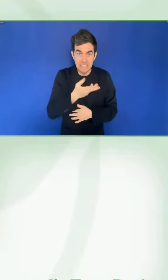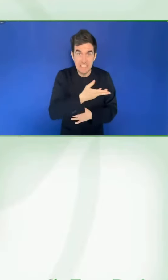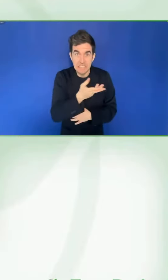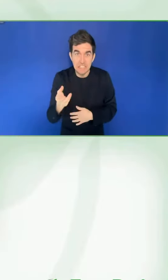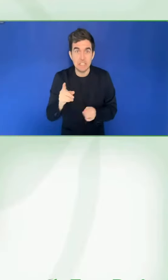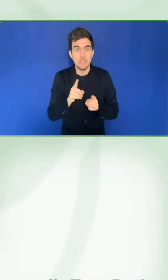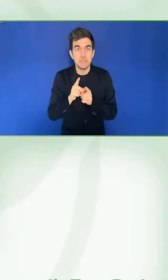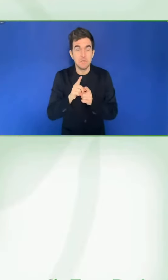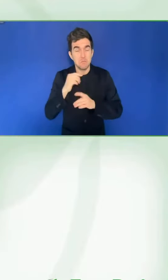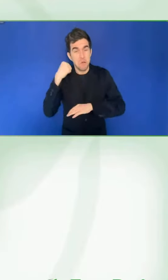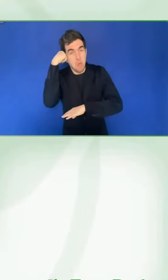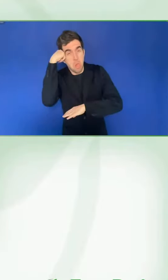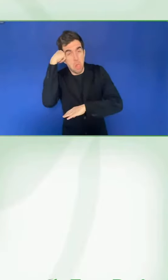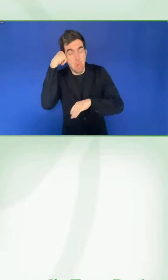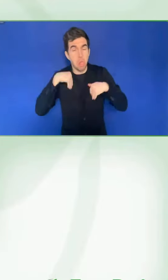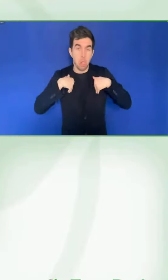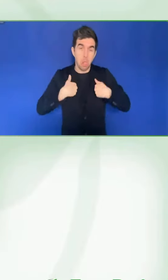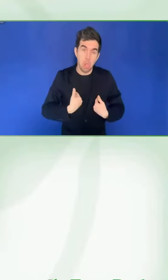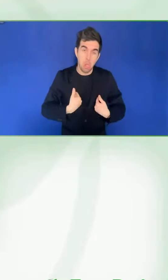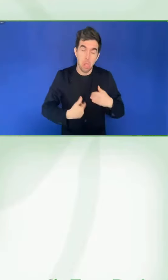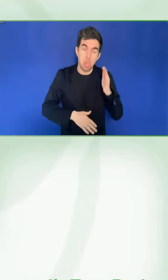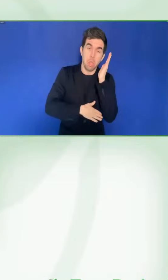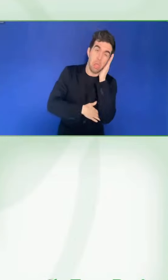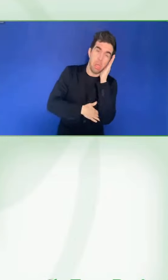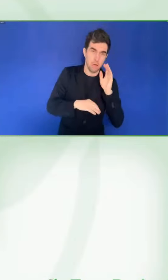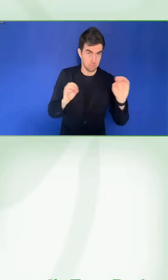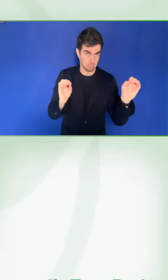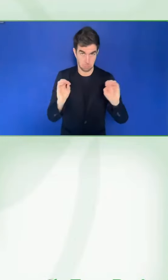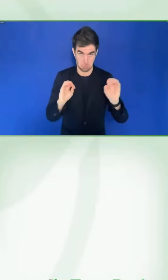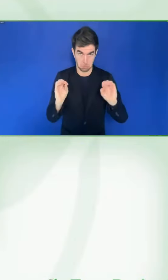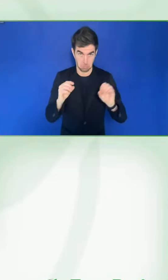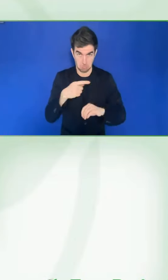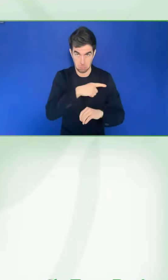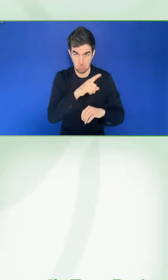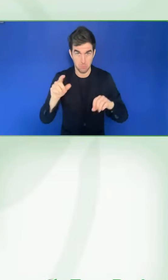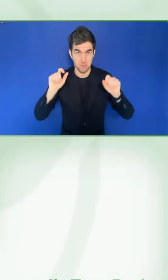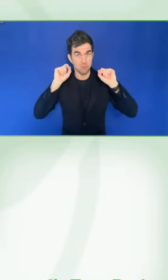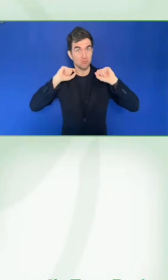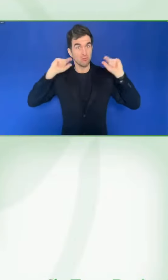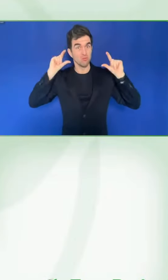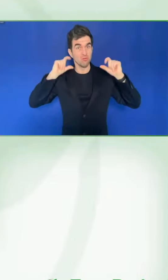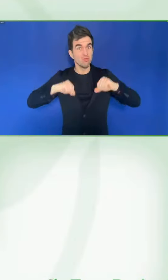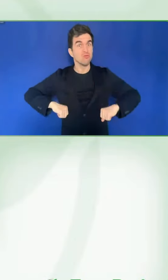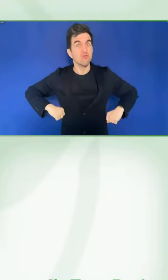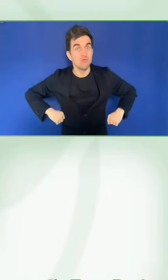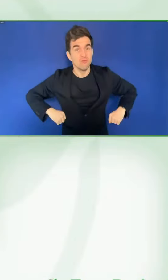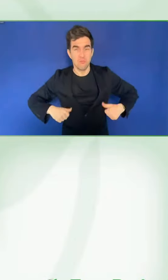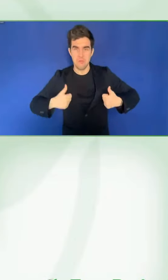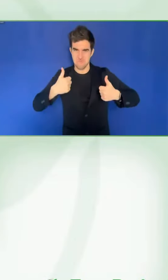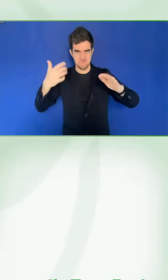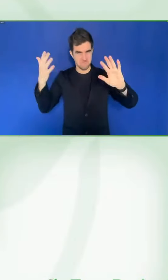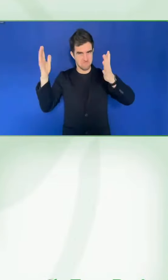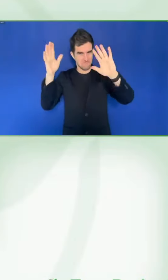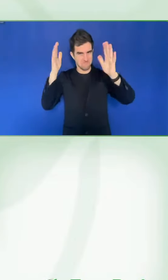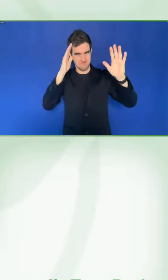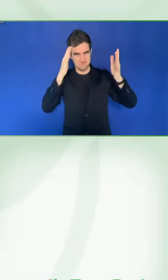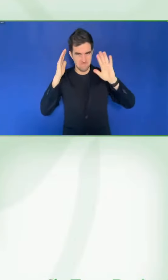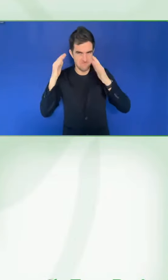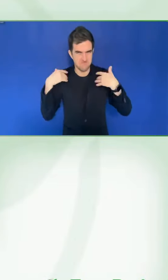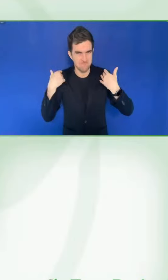It is important because we are talking about free resources for accessibility and assistive